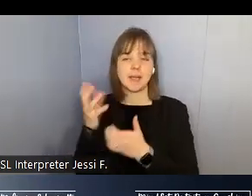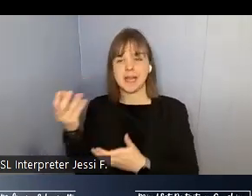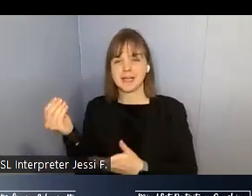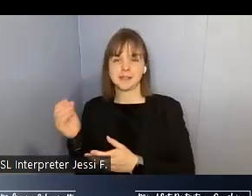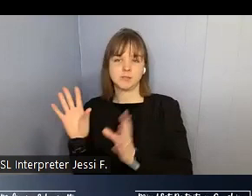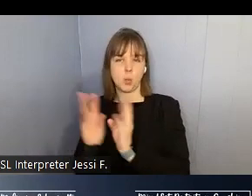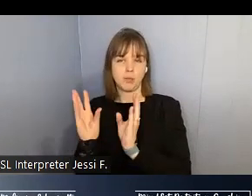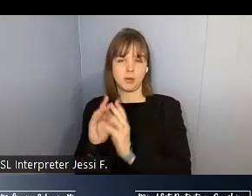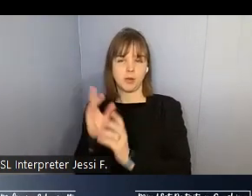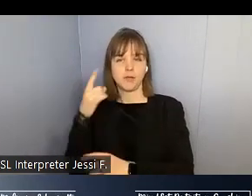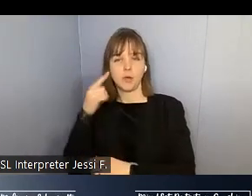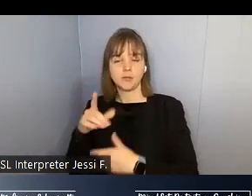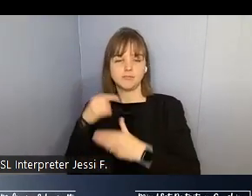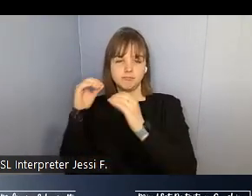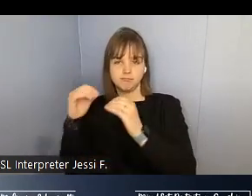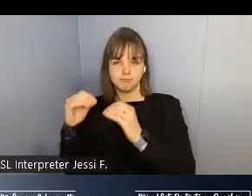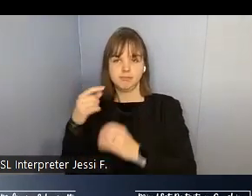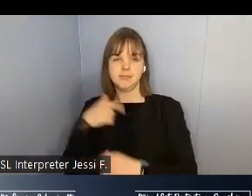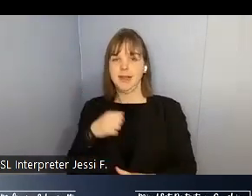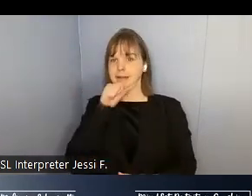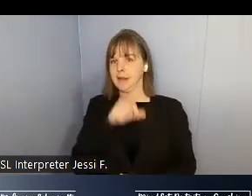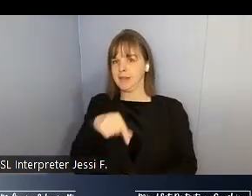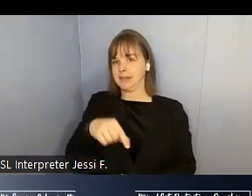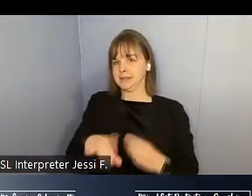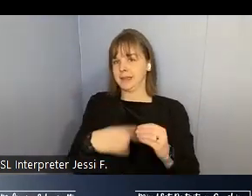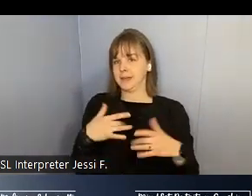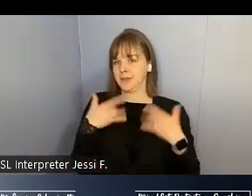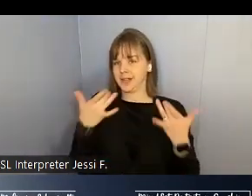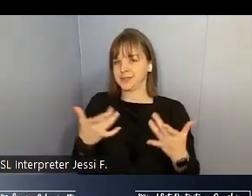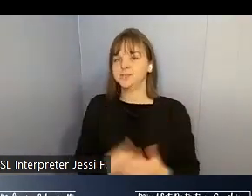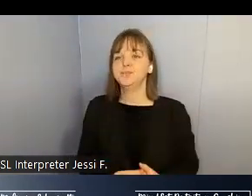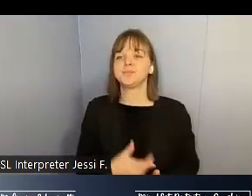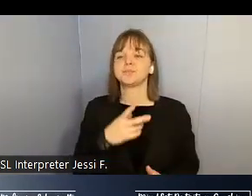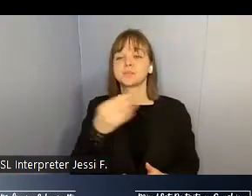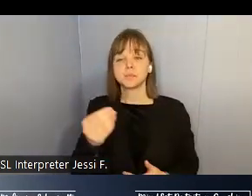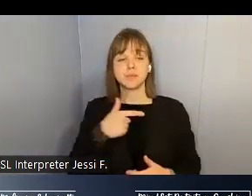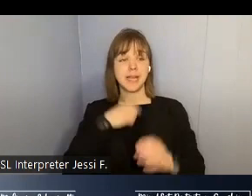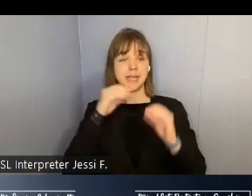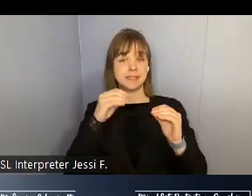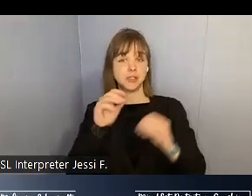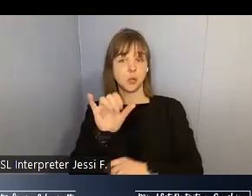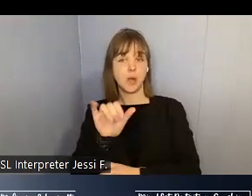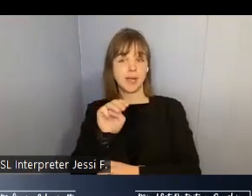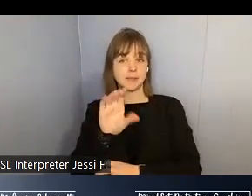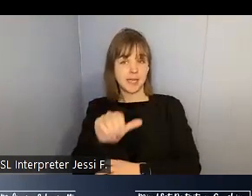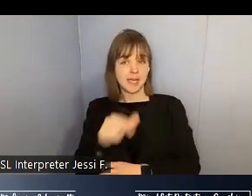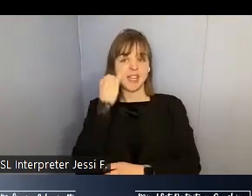I do teach at several of our YMCAs here in Rochester. So if you are local to Rochester and you're a YMCA member,